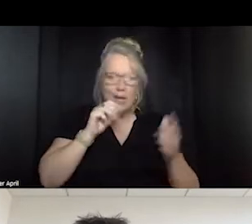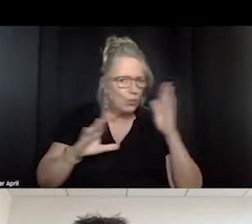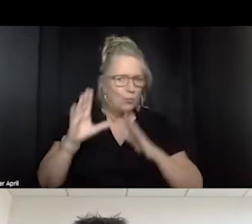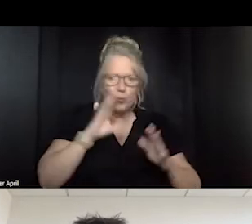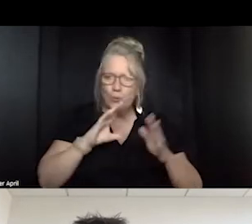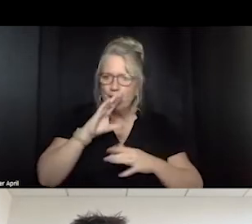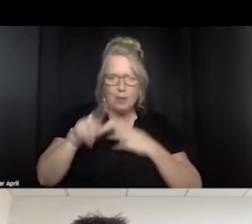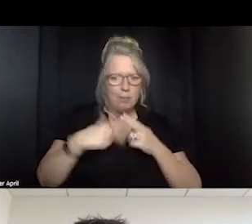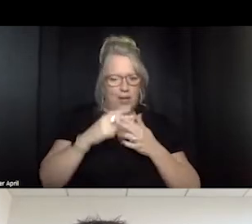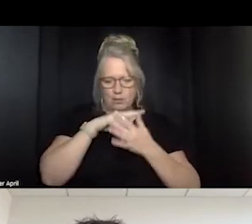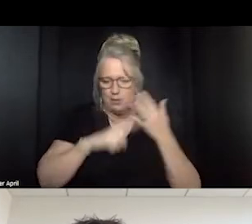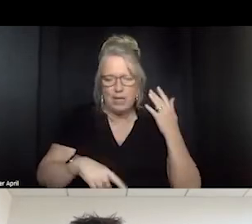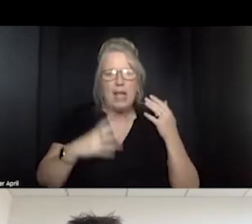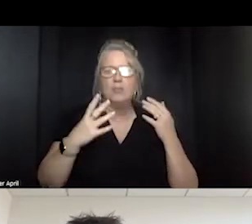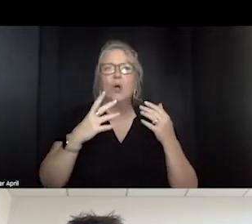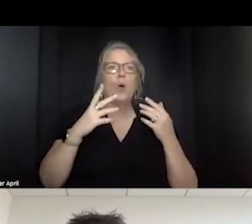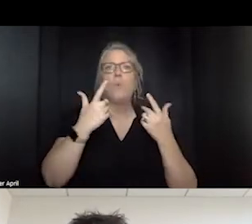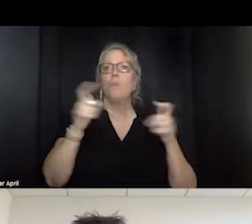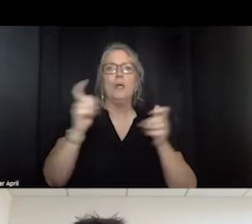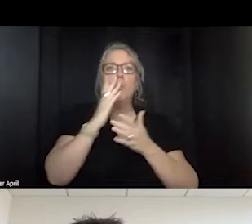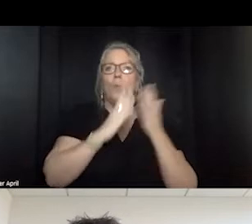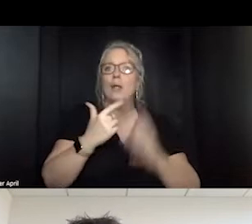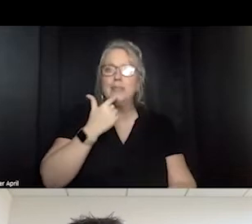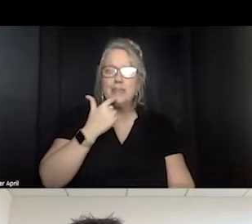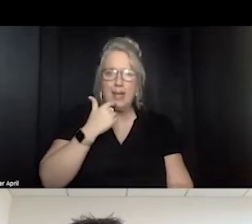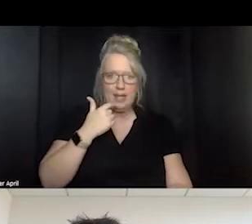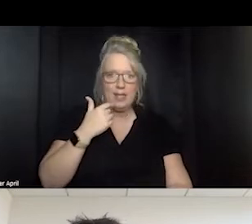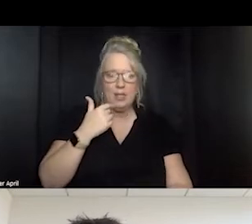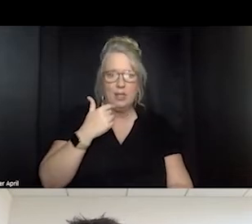THE BIGGEST THING THAT WE SAID, WHICH WAS REALLY INTERESTING, BECAUSE, JUST BEEN BUILT UP OVER